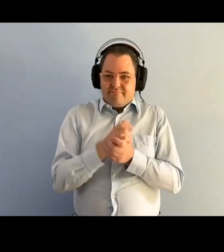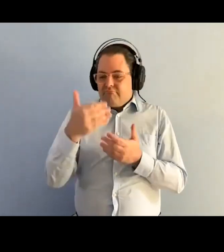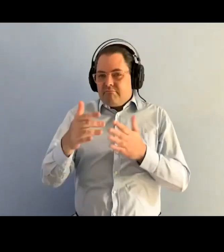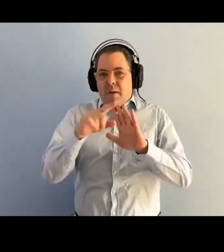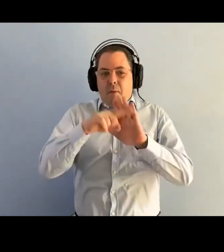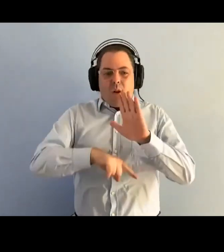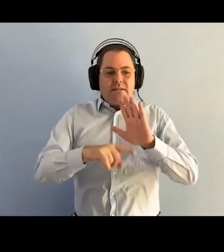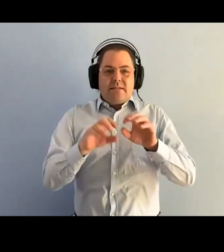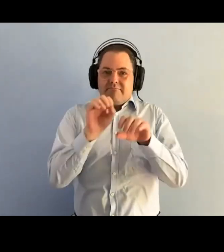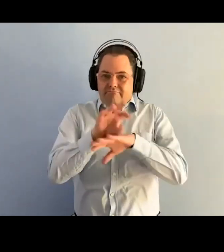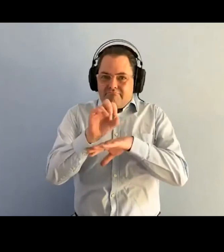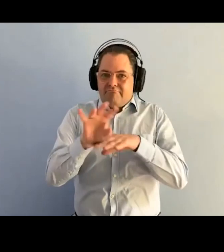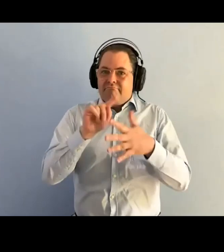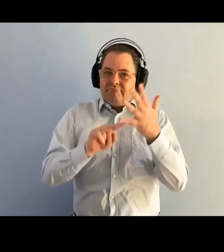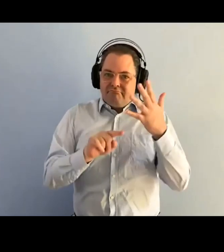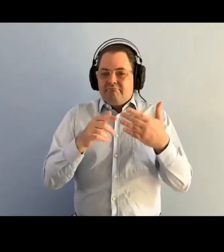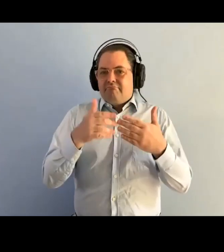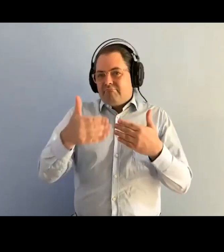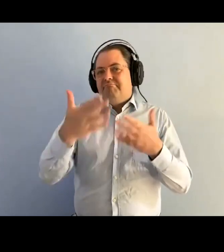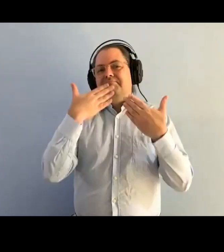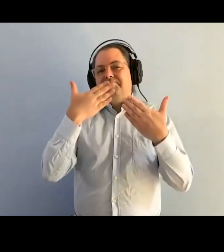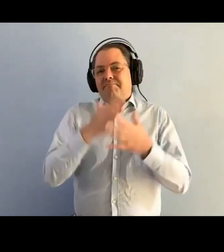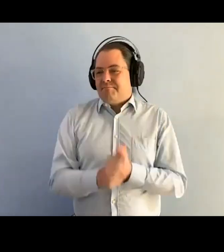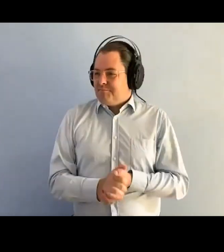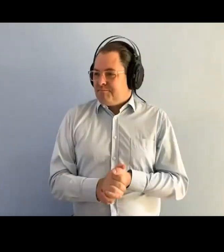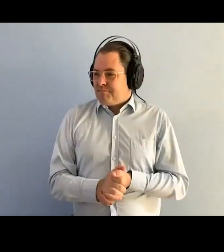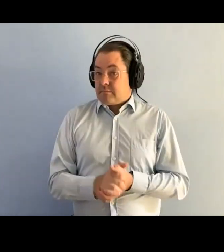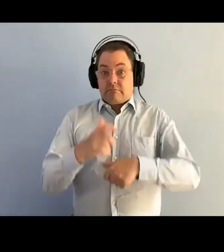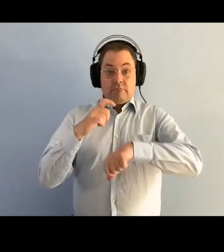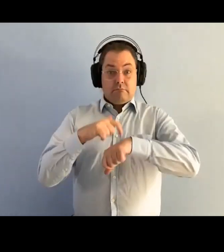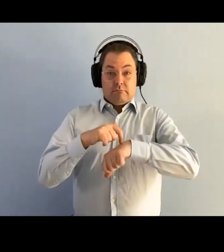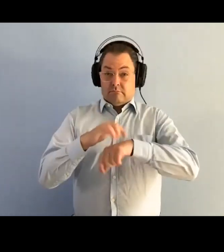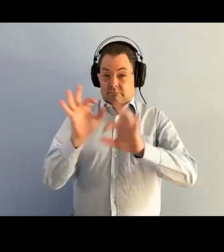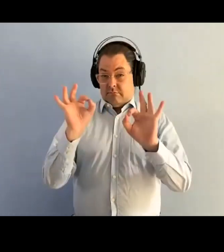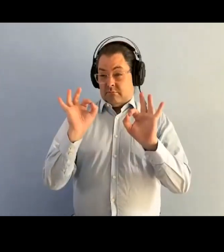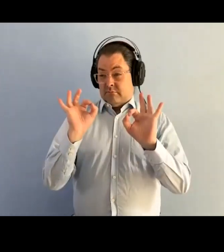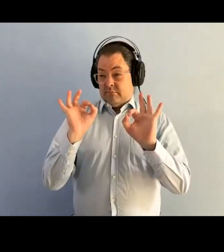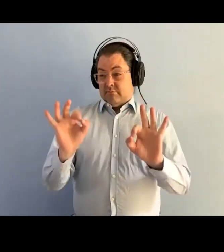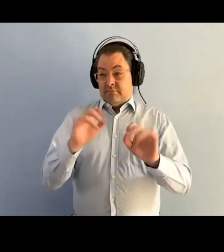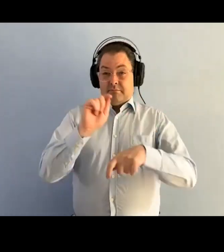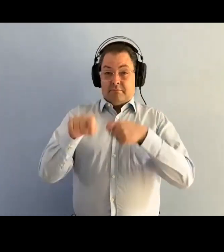Thank you very much, Emma. Yes, looking forward to look at the policy brief and subsequent documents. Thank you